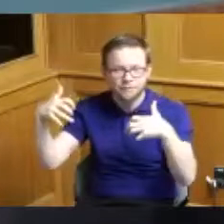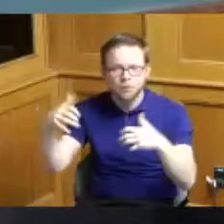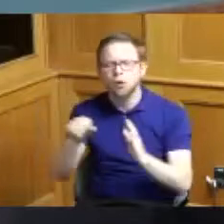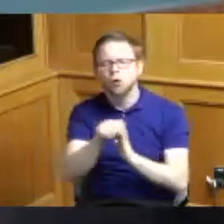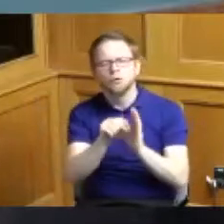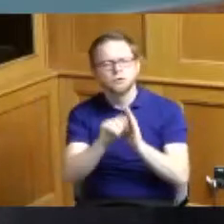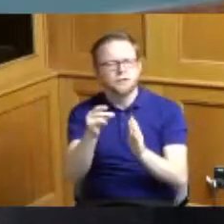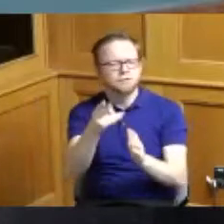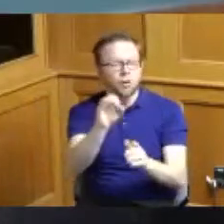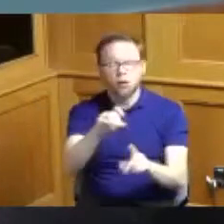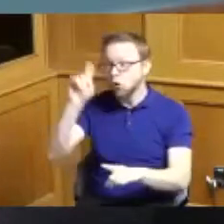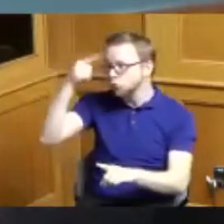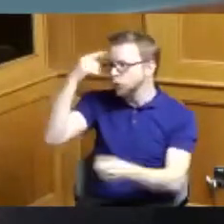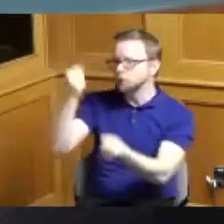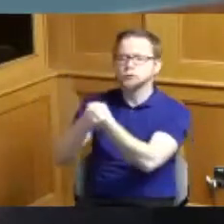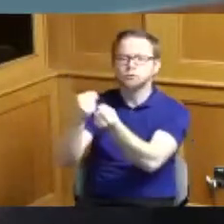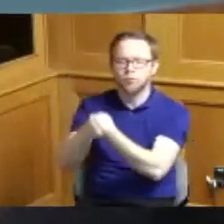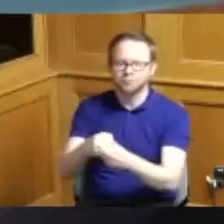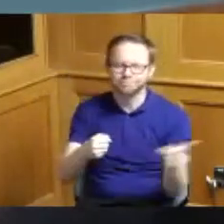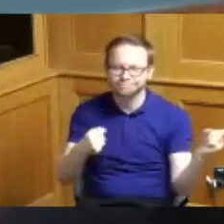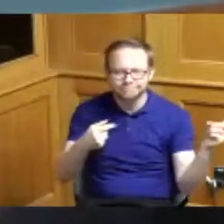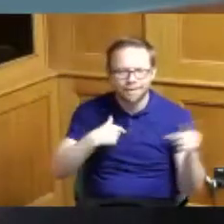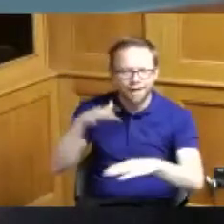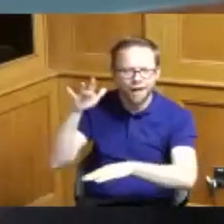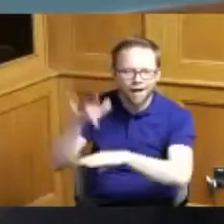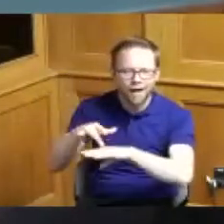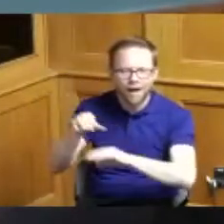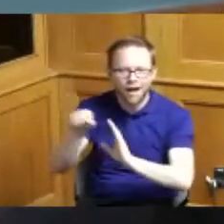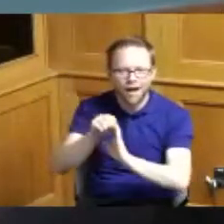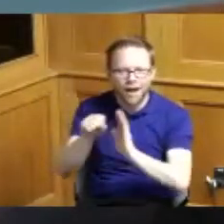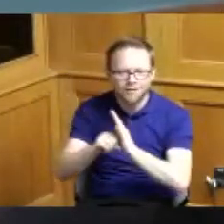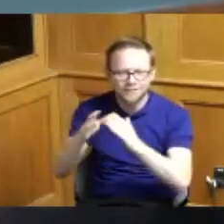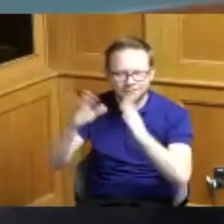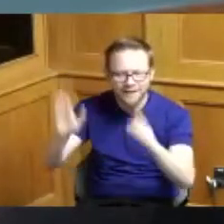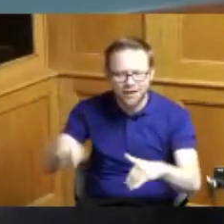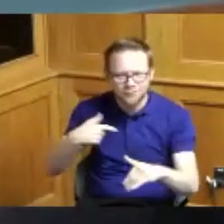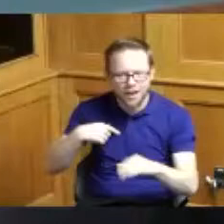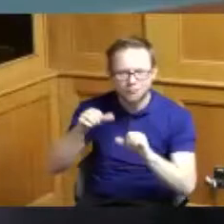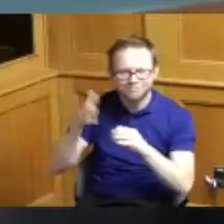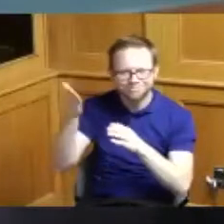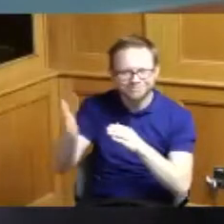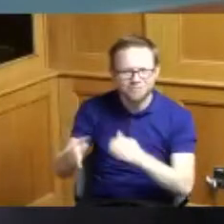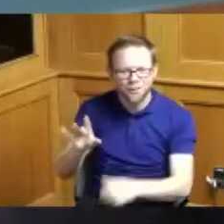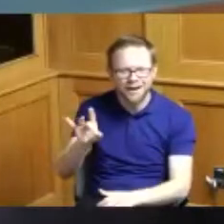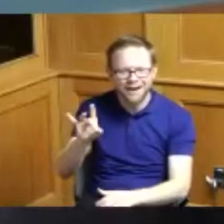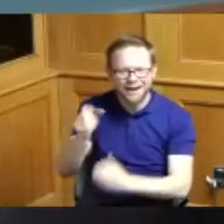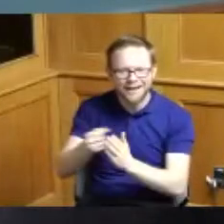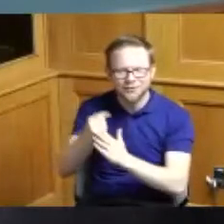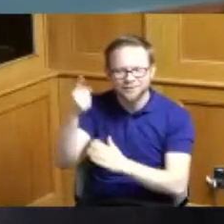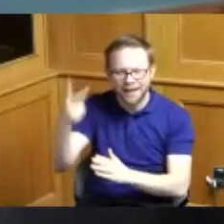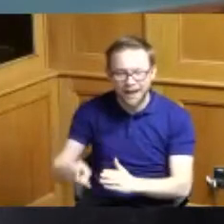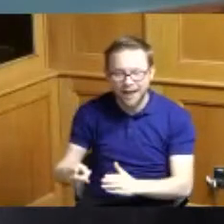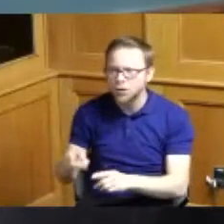memo well I've been at the state house for eight and a half years and let me tell you memos they